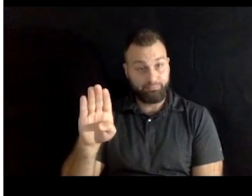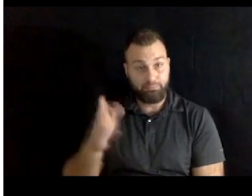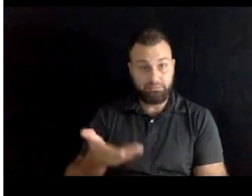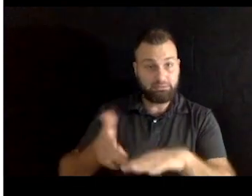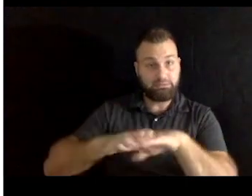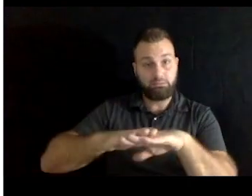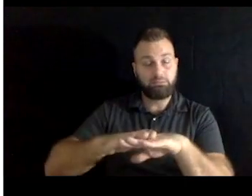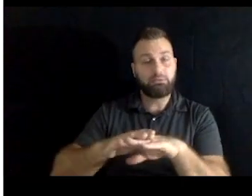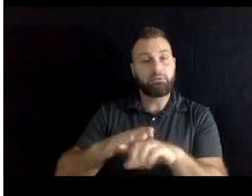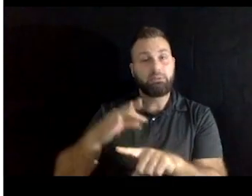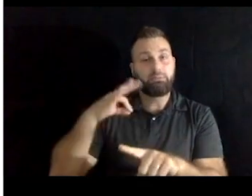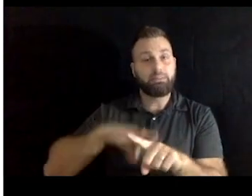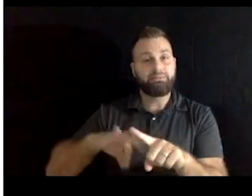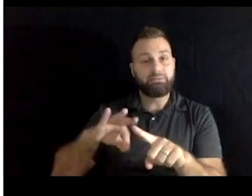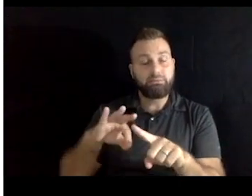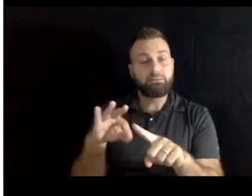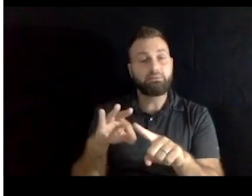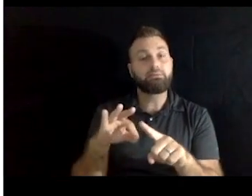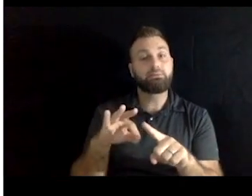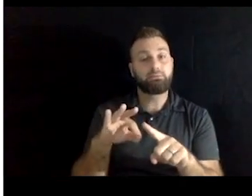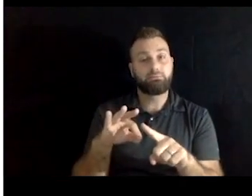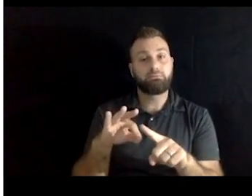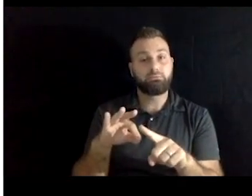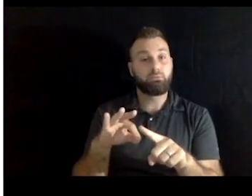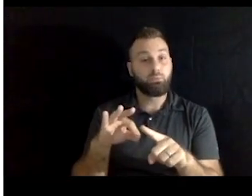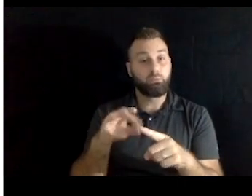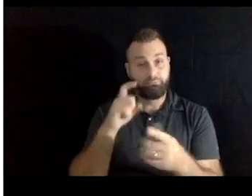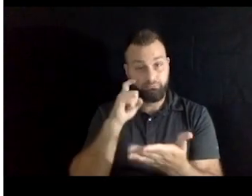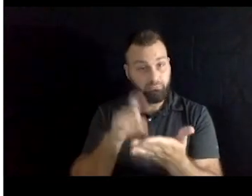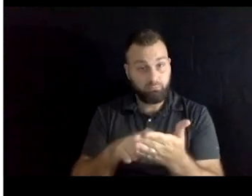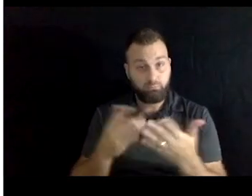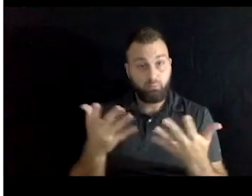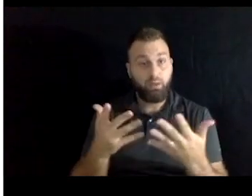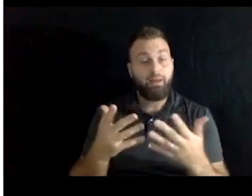when you give people who do not have health insurance but have disabilities,